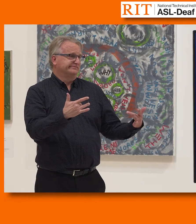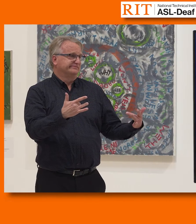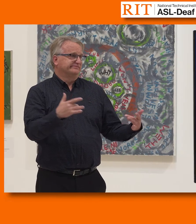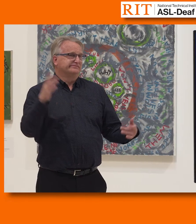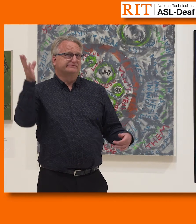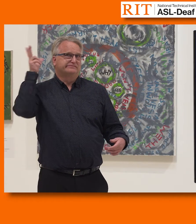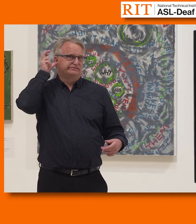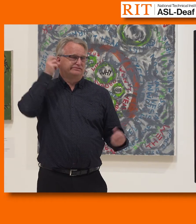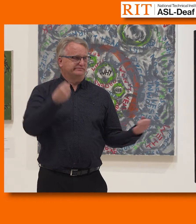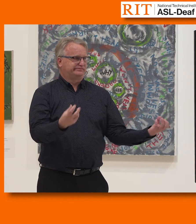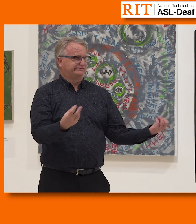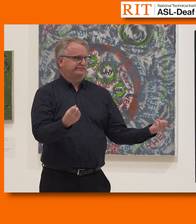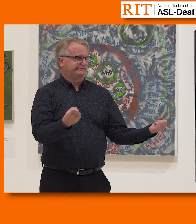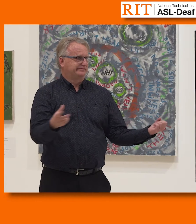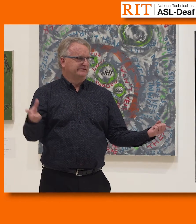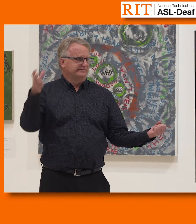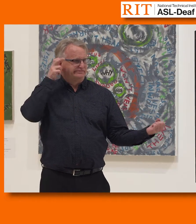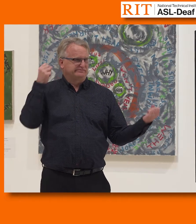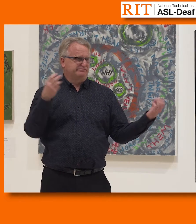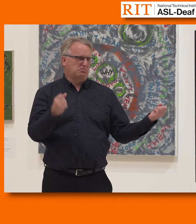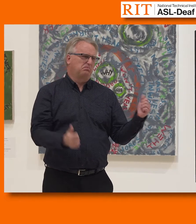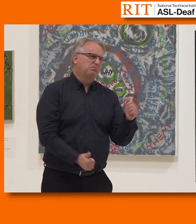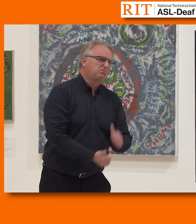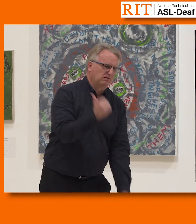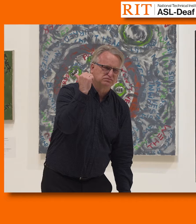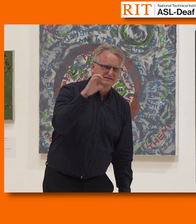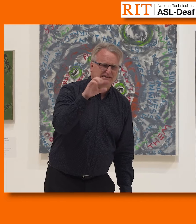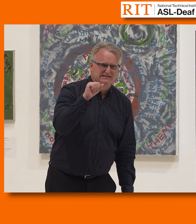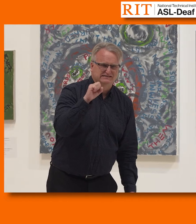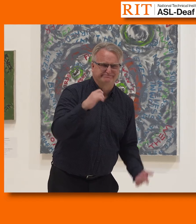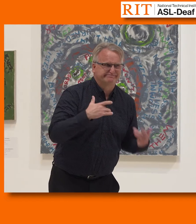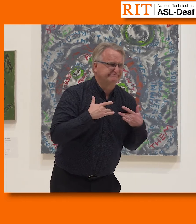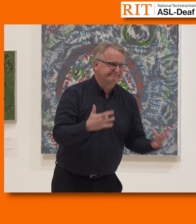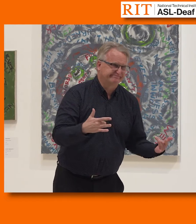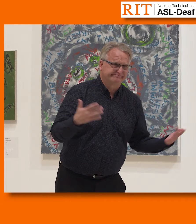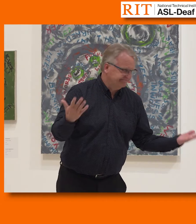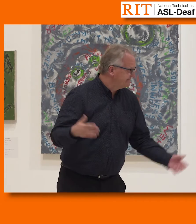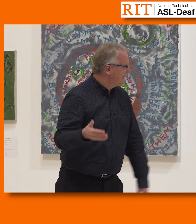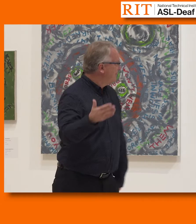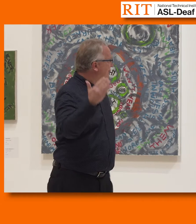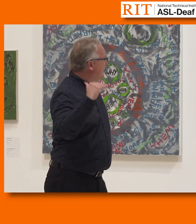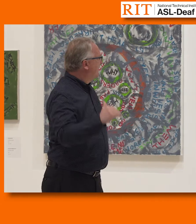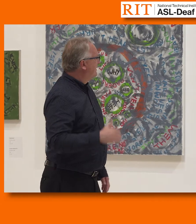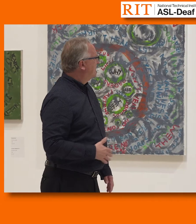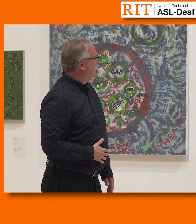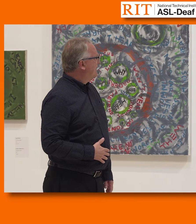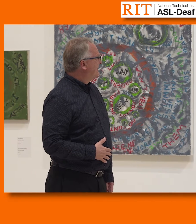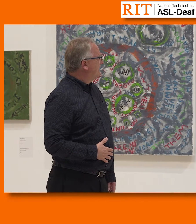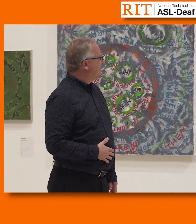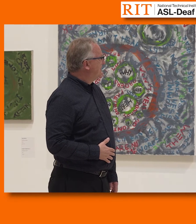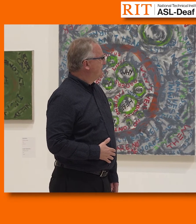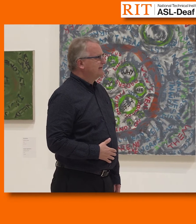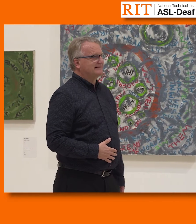Now, the majority of work that interpreters do is working from spoken English into ASL. So, there are some considerations.